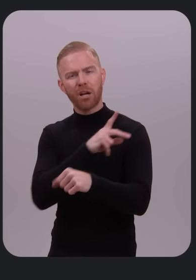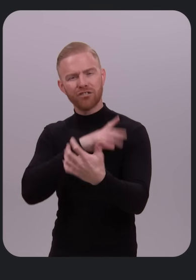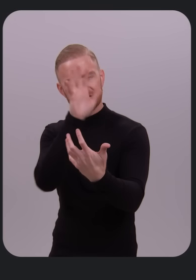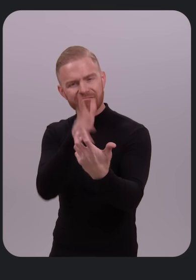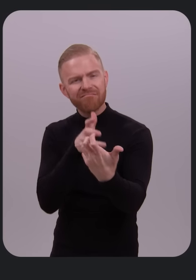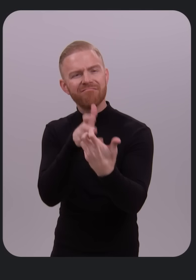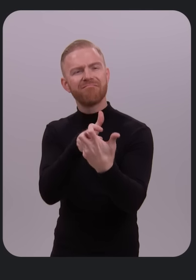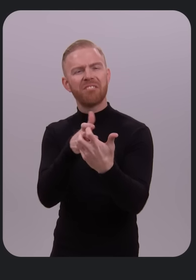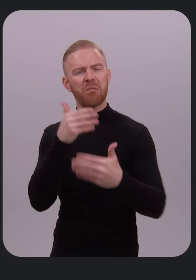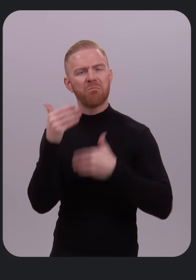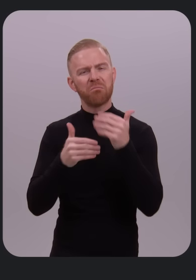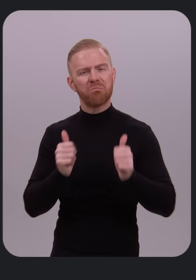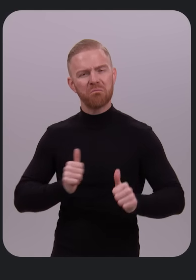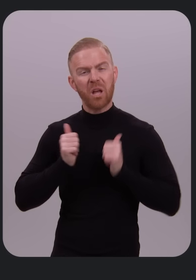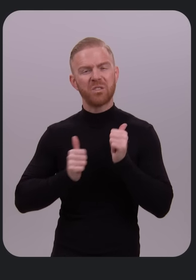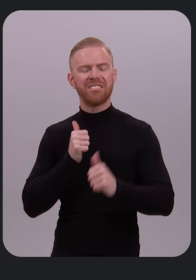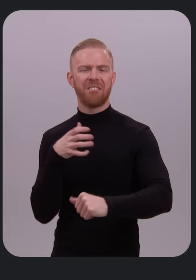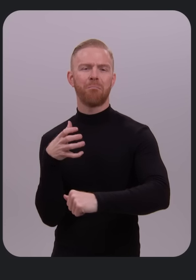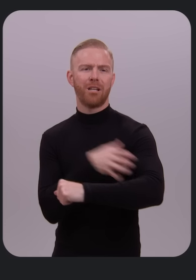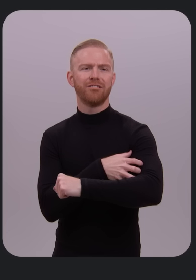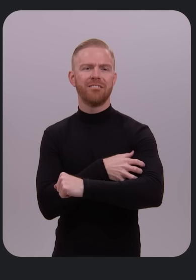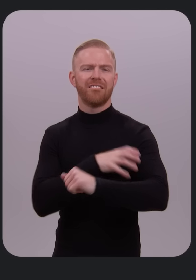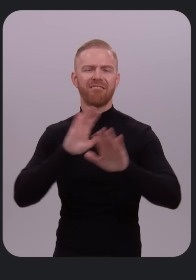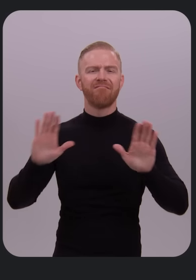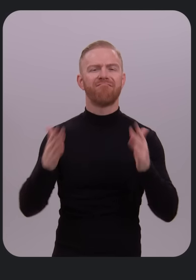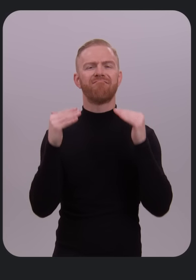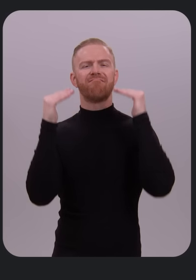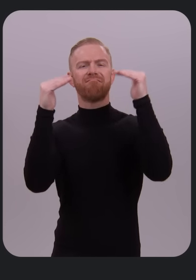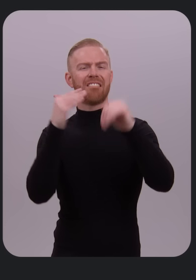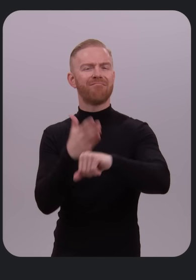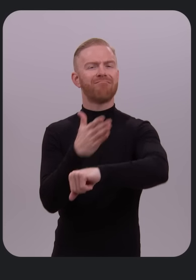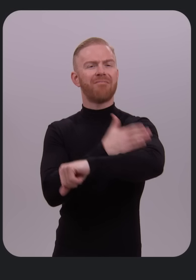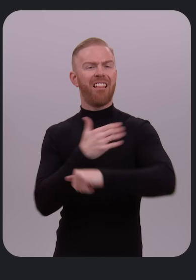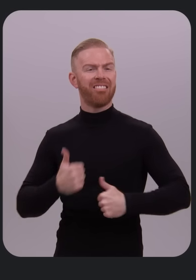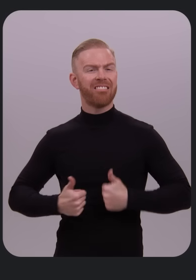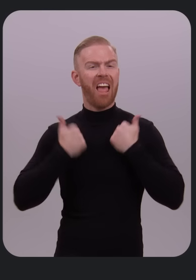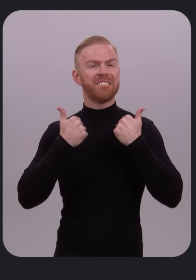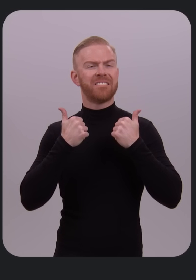and powerful, enriching our lives, advancing the pace of scientific progress,